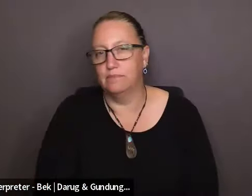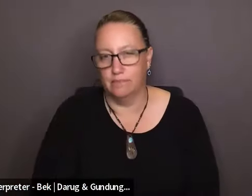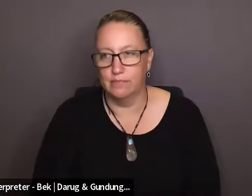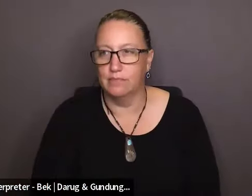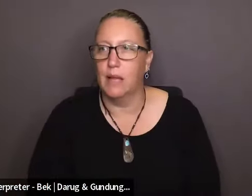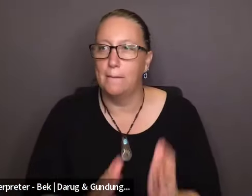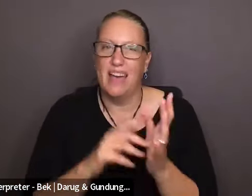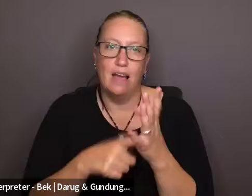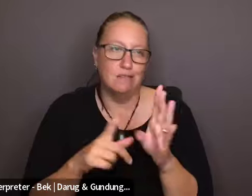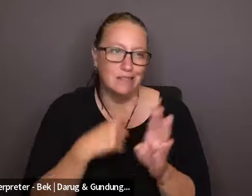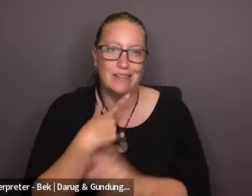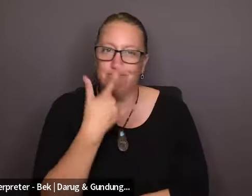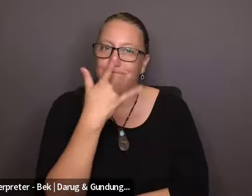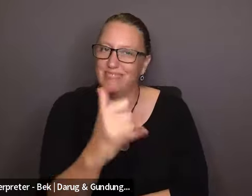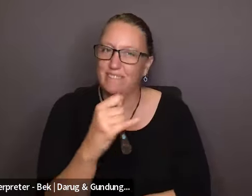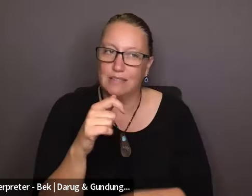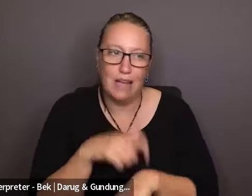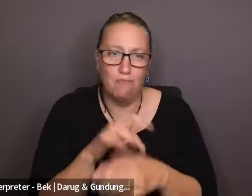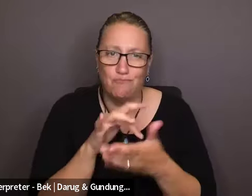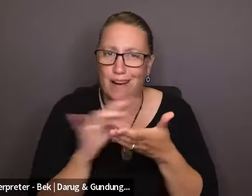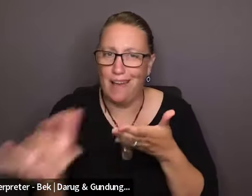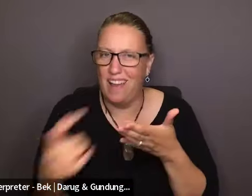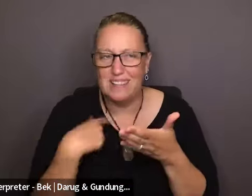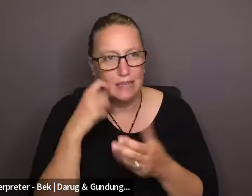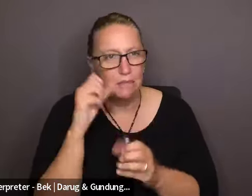research question and the lived experience that you